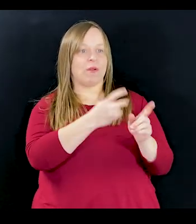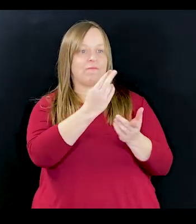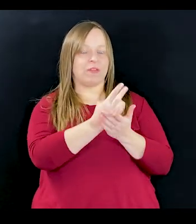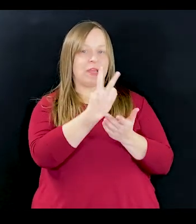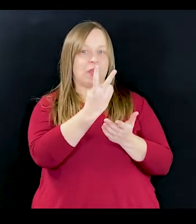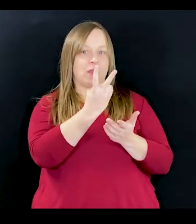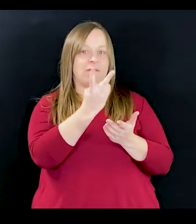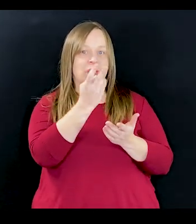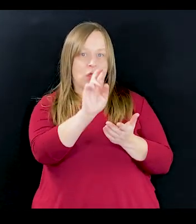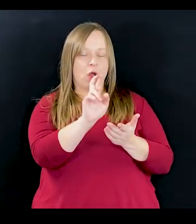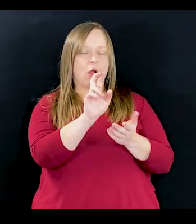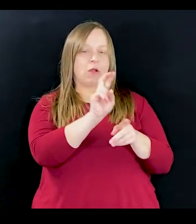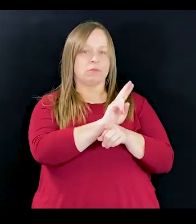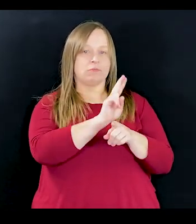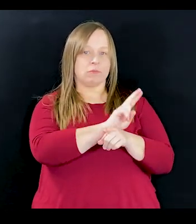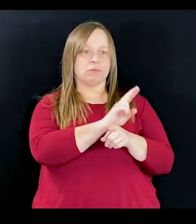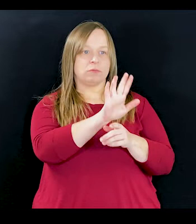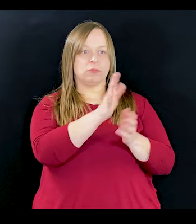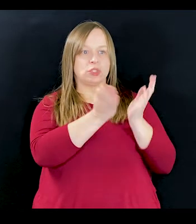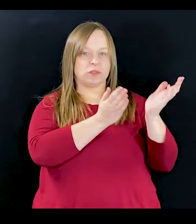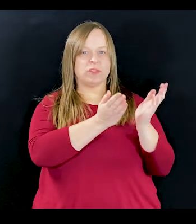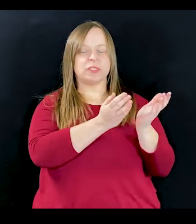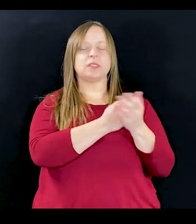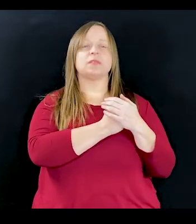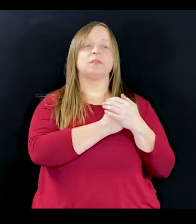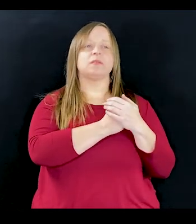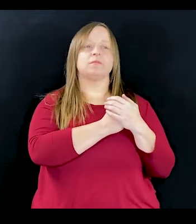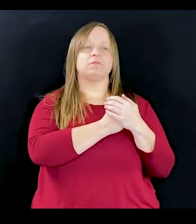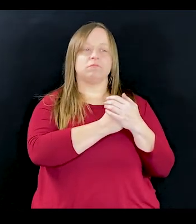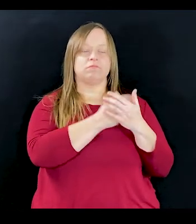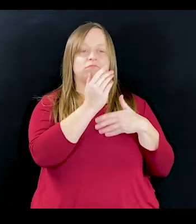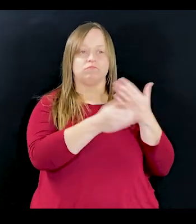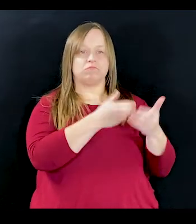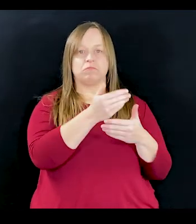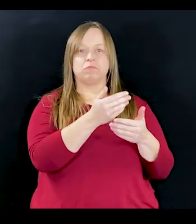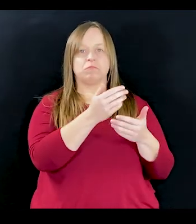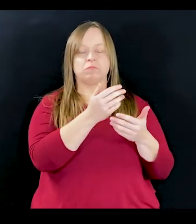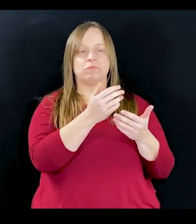vocational rehabilitation services and this is usually presumed. So if you have